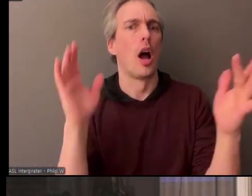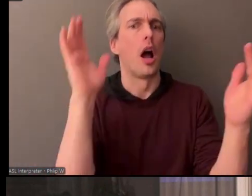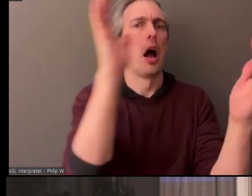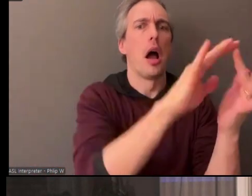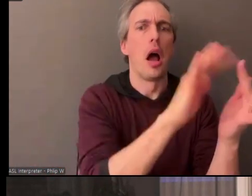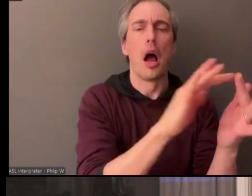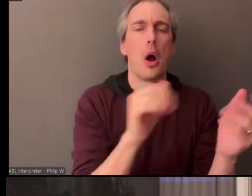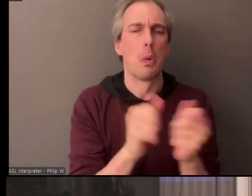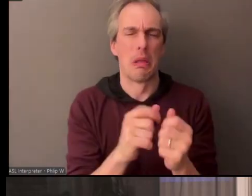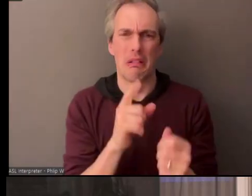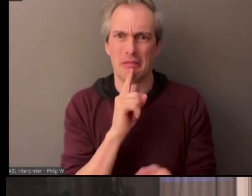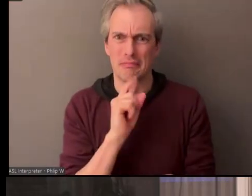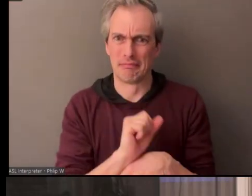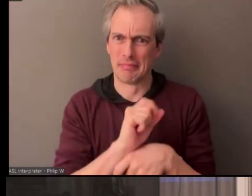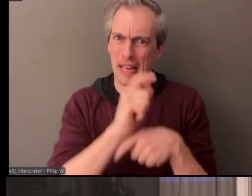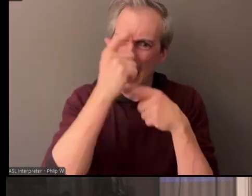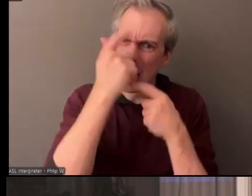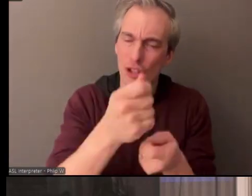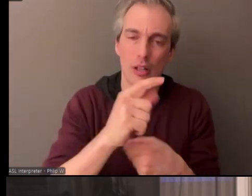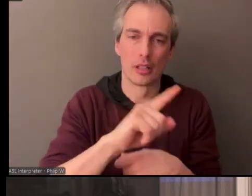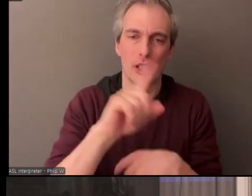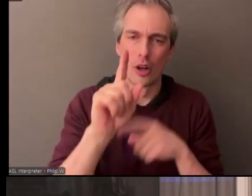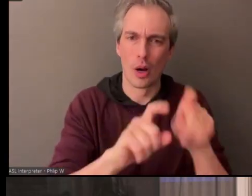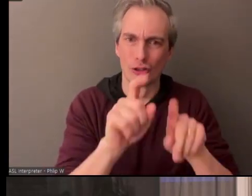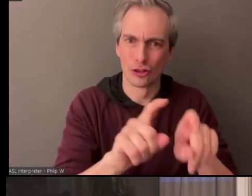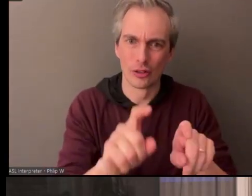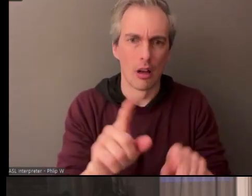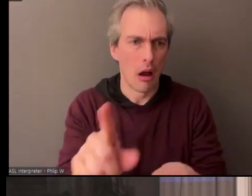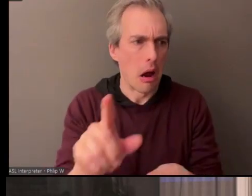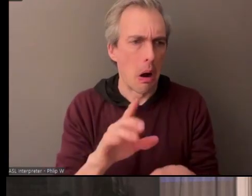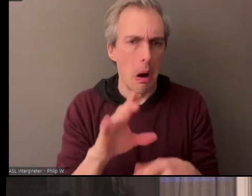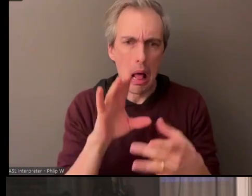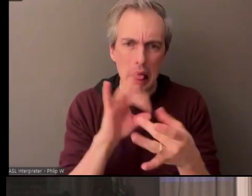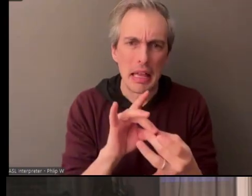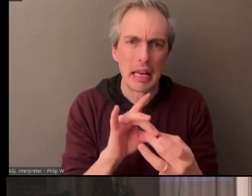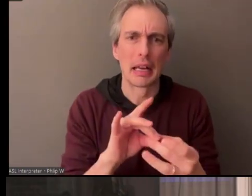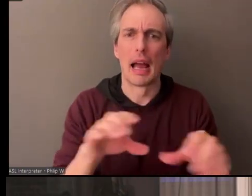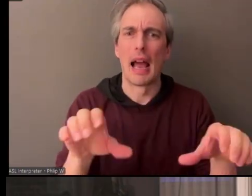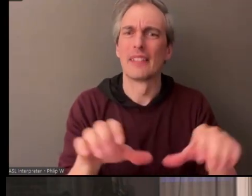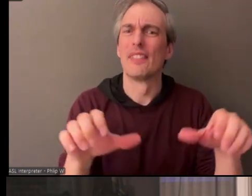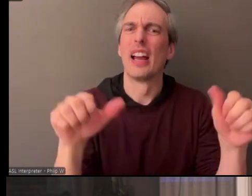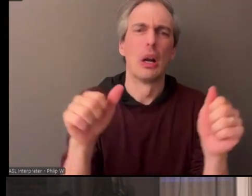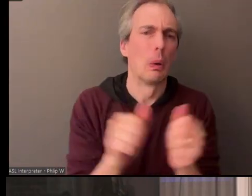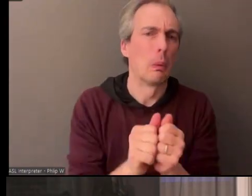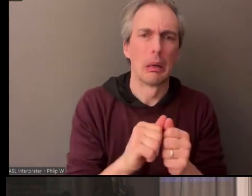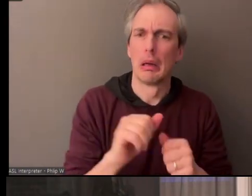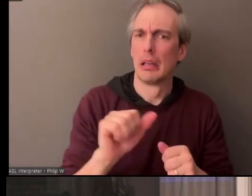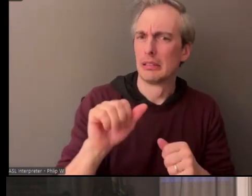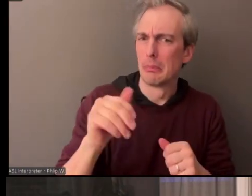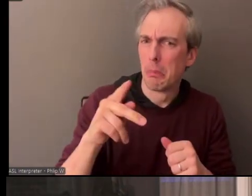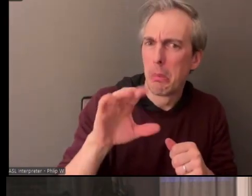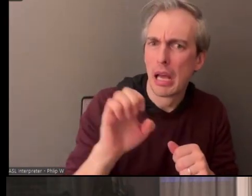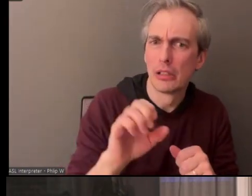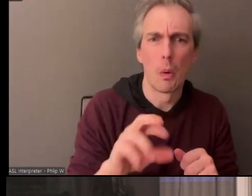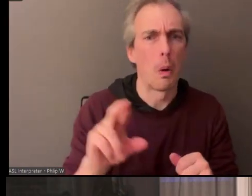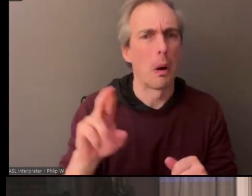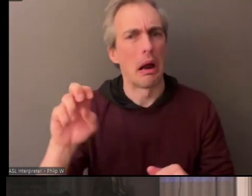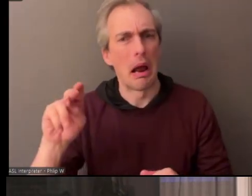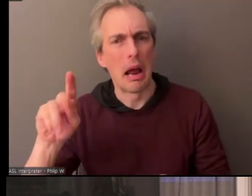Or is it... You know... The enter key? Or what happens for a check box? You don't get those kinds of basic questions anymore.